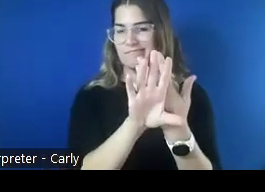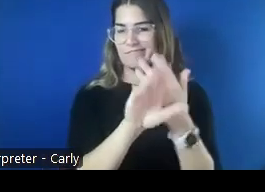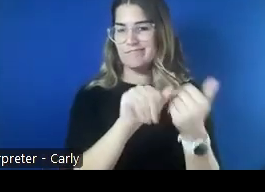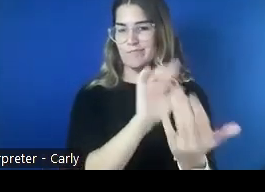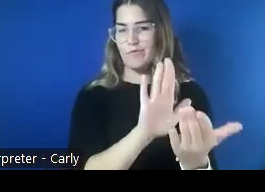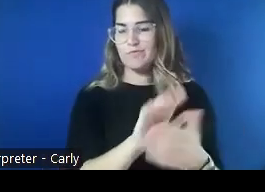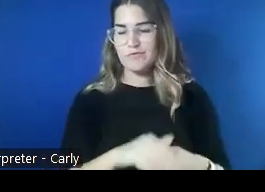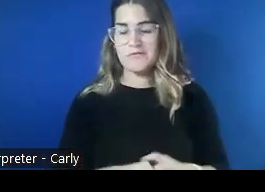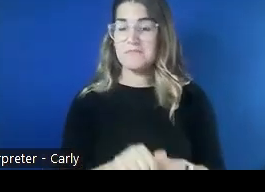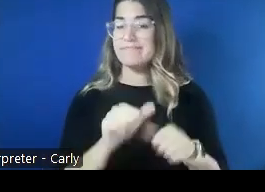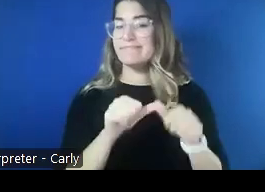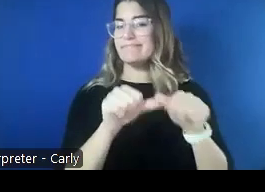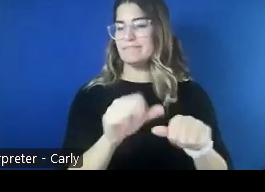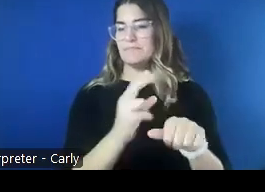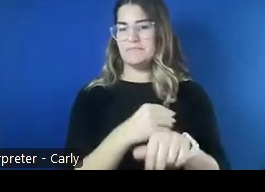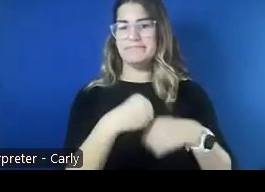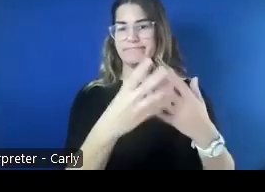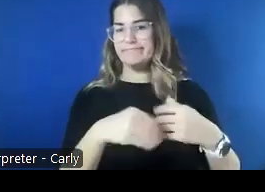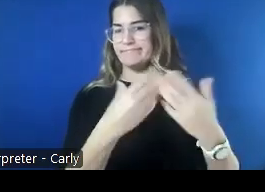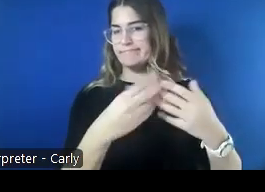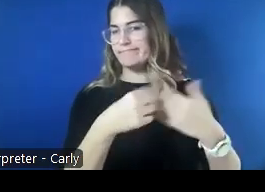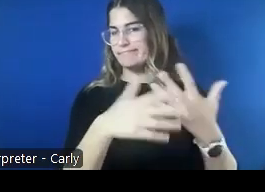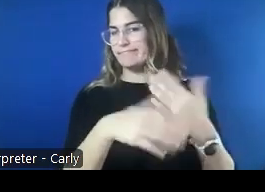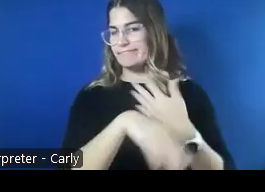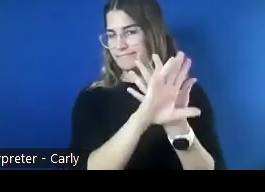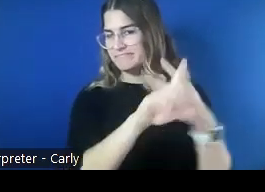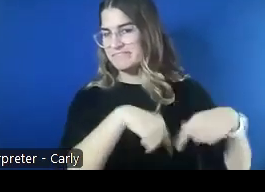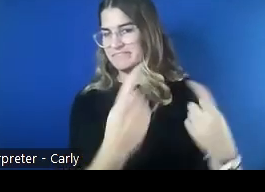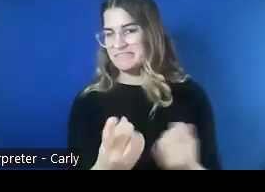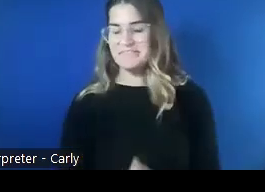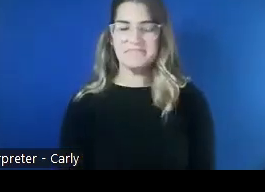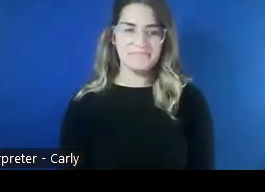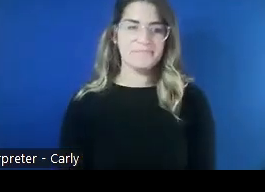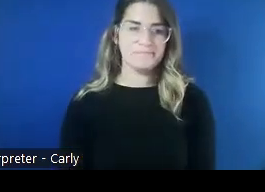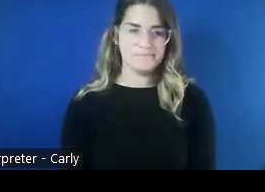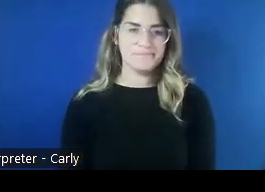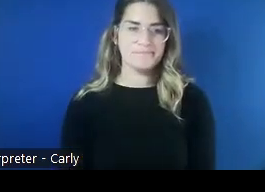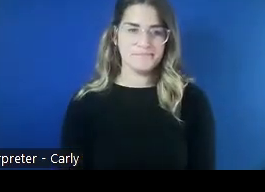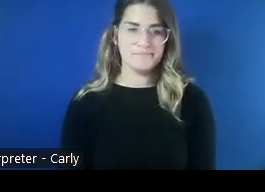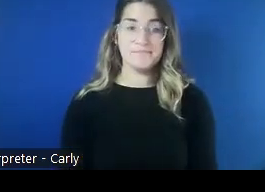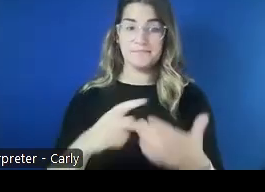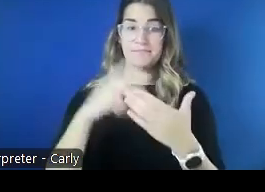we've continued to deliver this in a telea health format so this program includes a community health